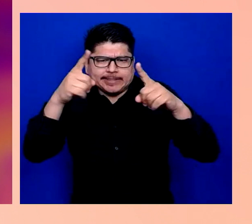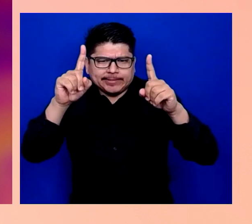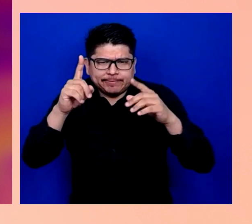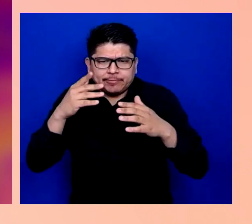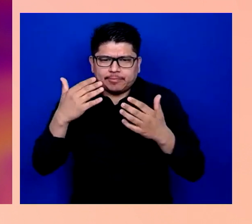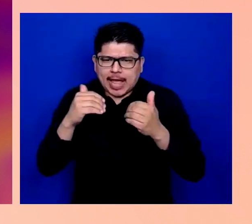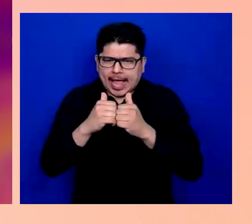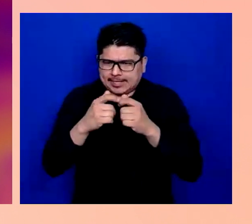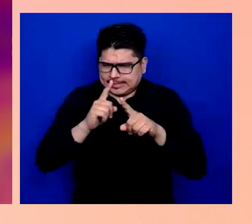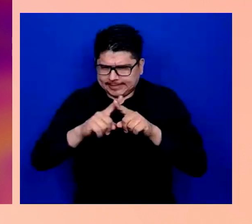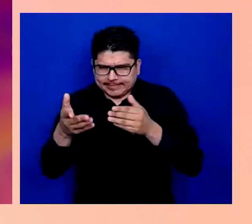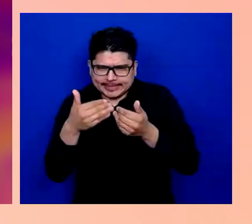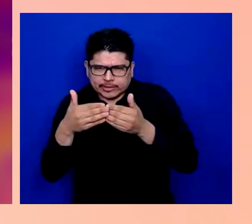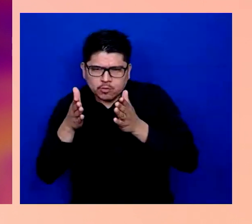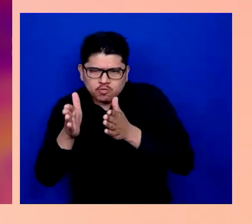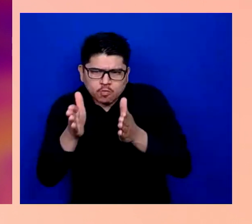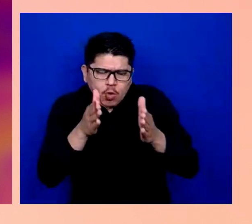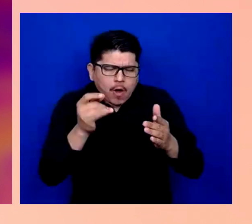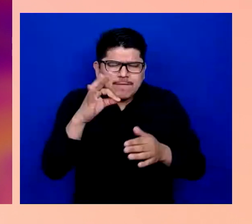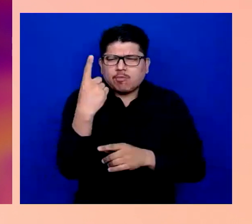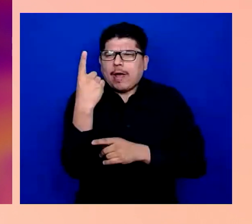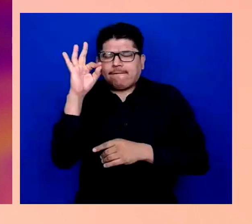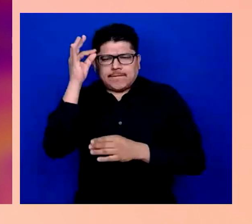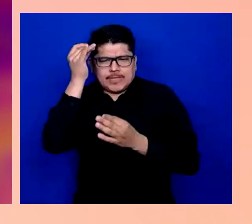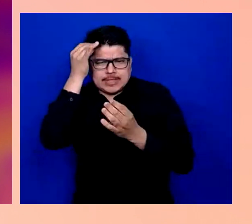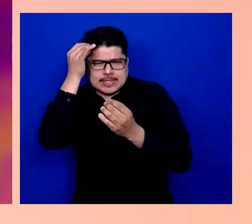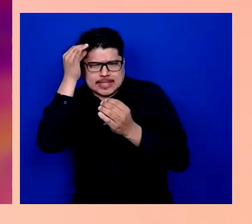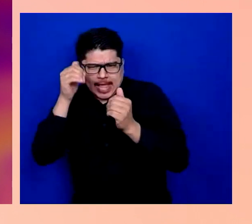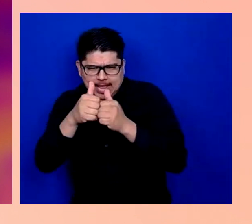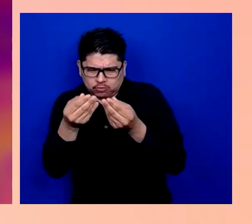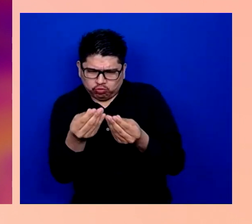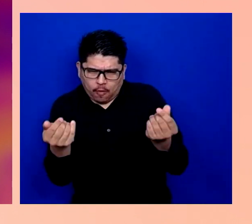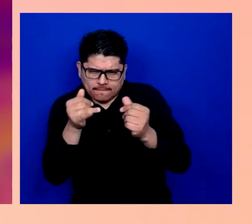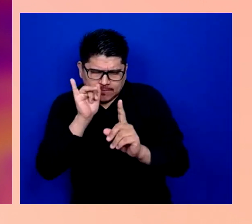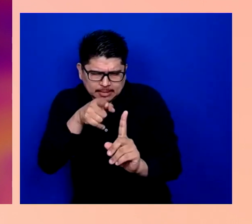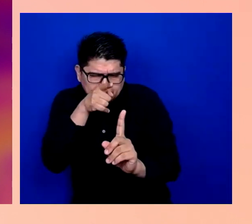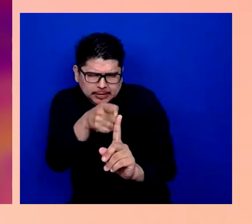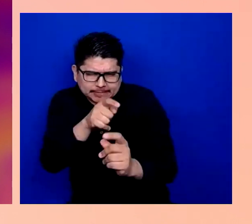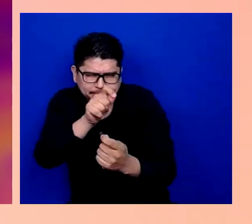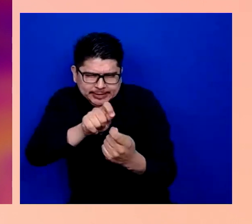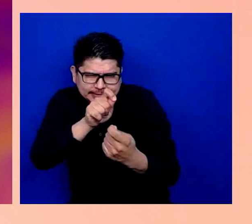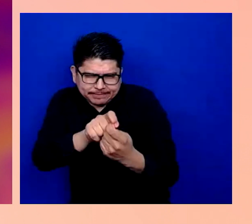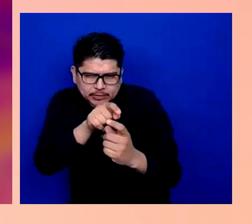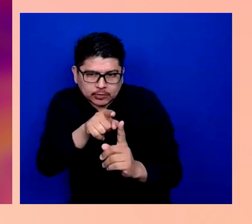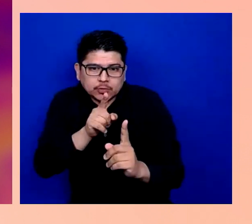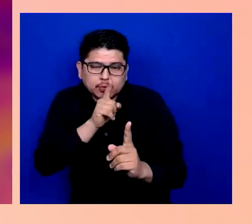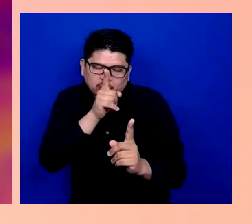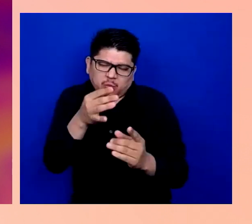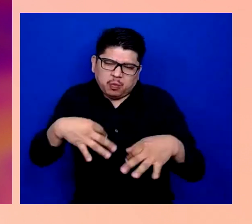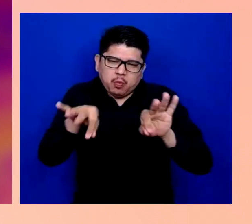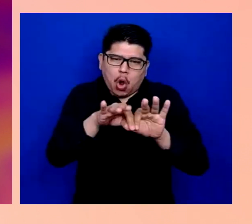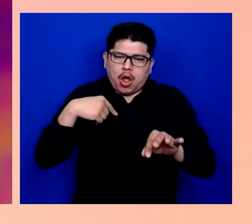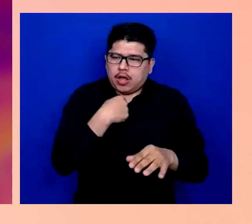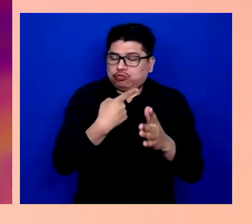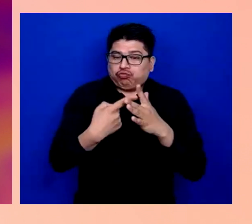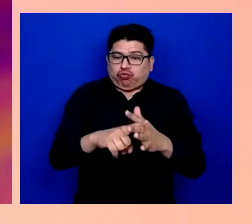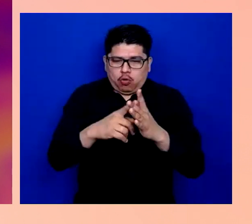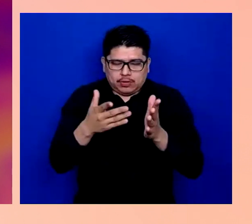thinking about solving a particular problem. It's really important to start with the basic motivation. If you have, for example,